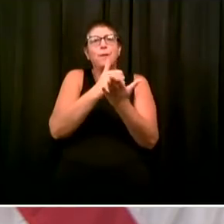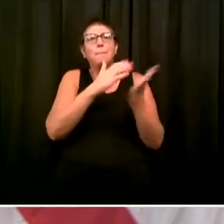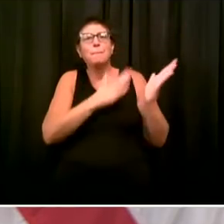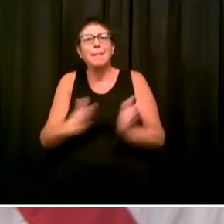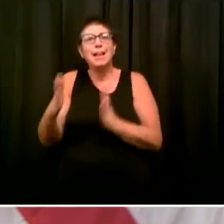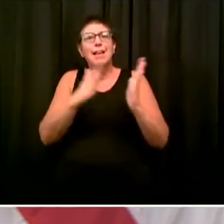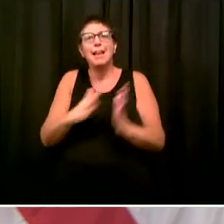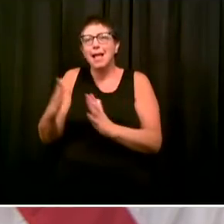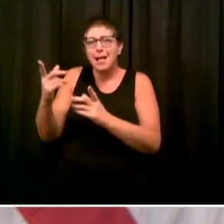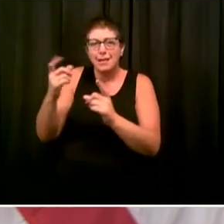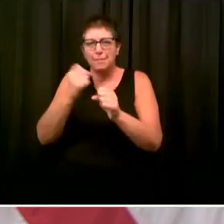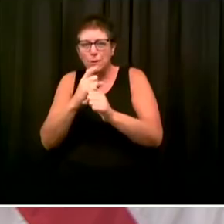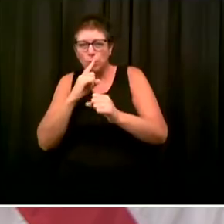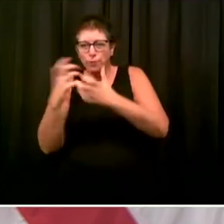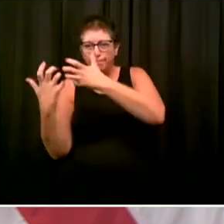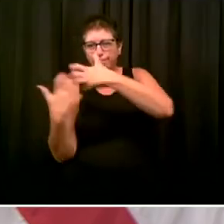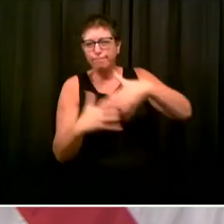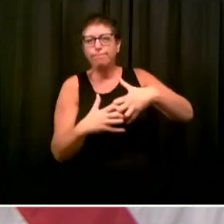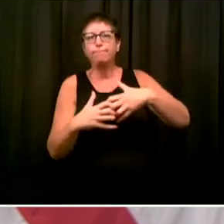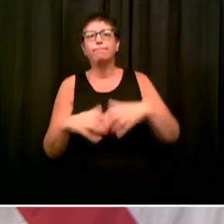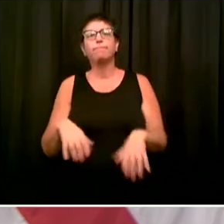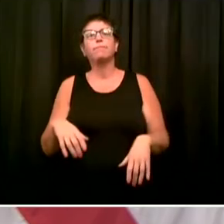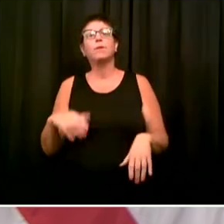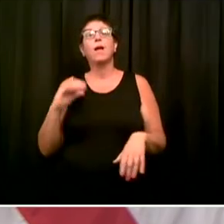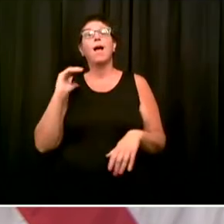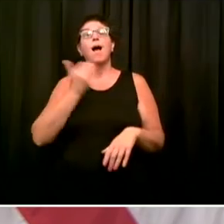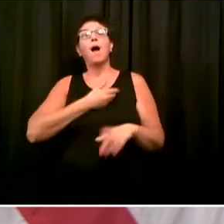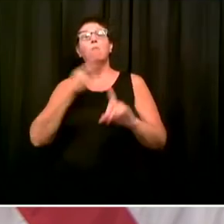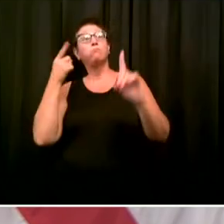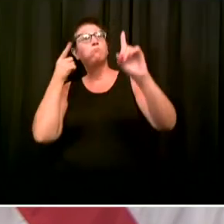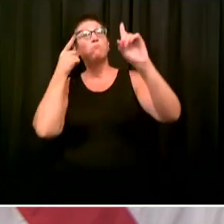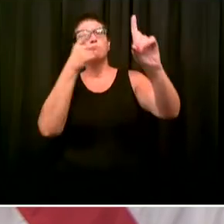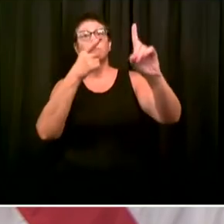IDEAS BUT THEY NEED TO HELP NAVIGATTHE BUREAUCRACY. THE BUREACYUCRA OF MAKING SURE